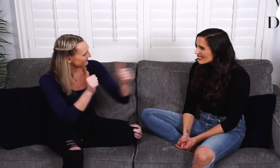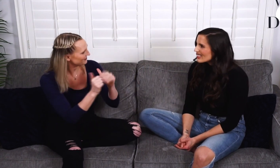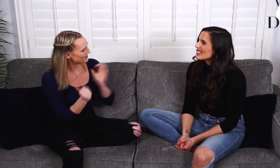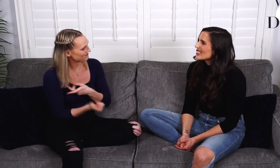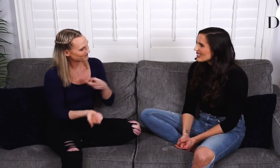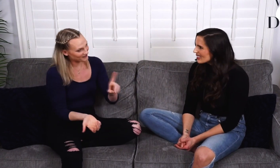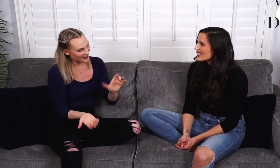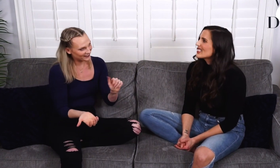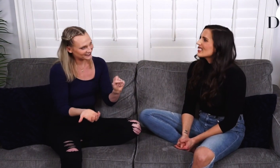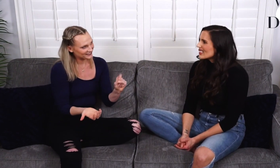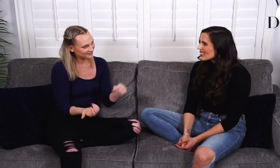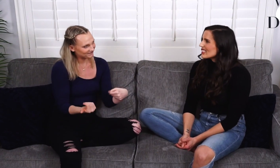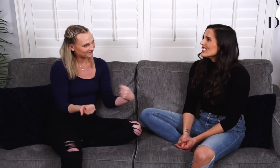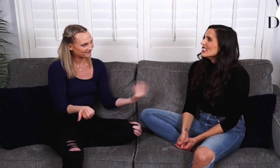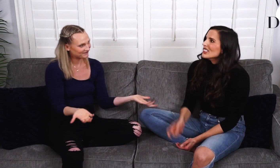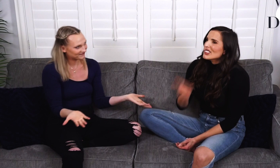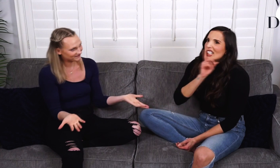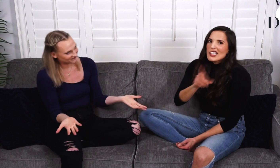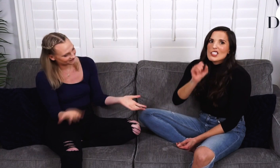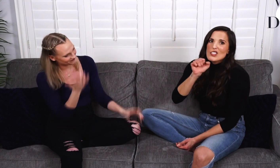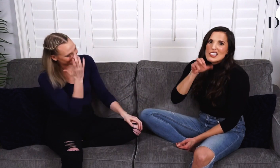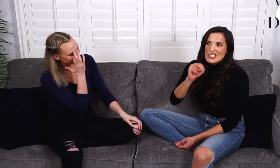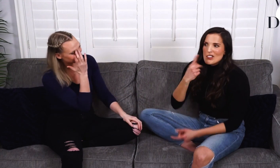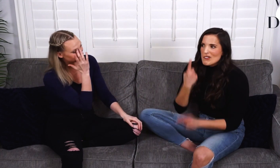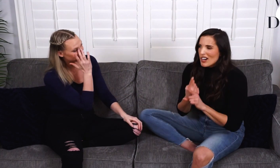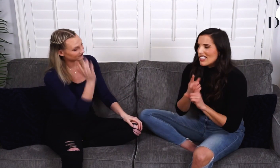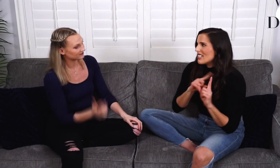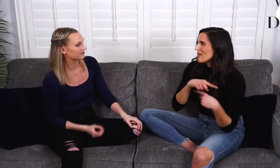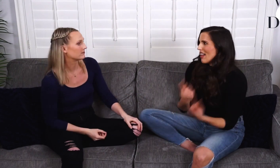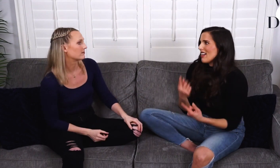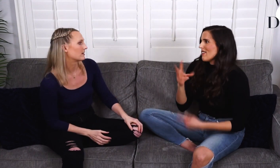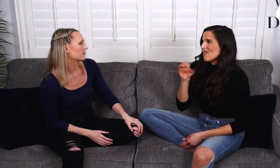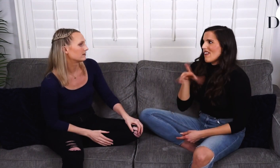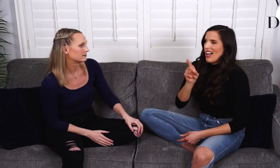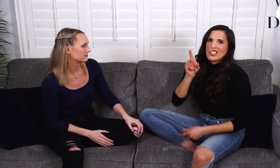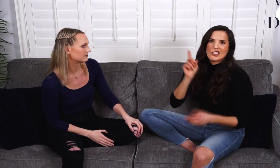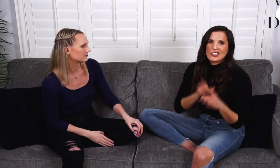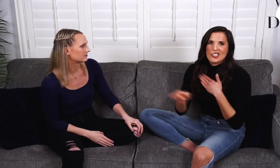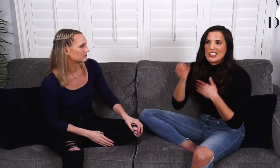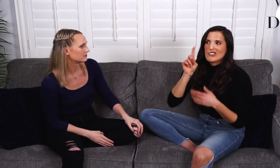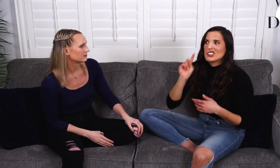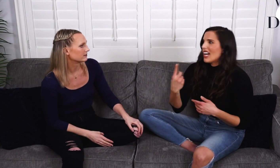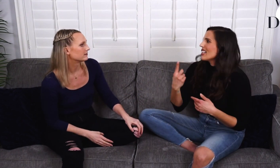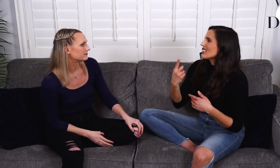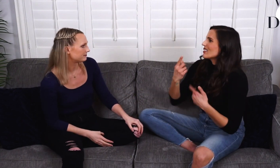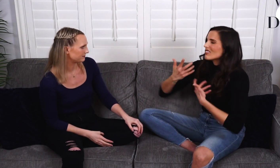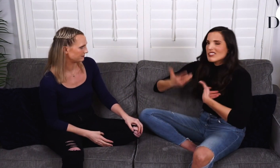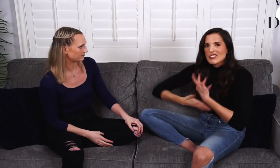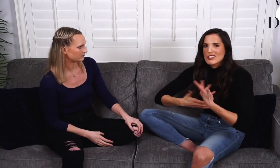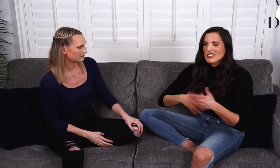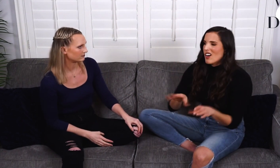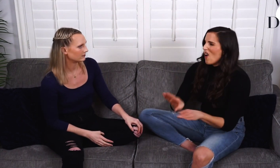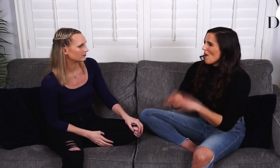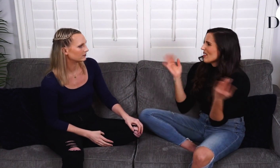will look like in the future. - Yeah, so season one has been a wild journey of just talking and